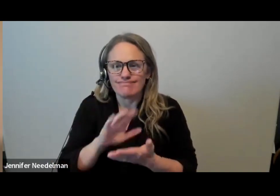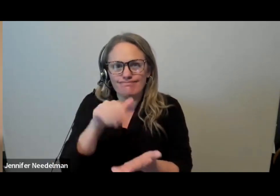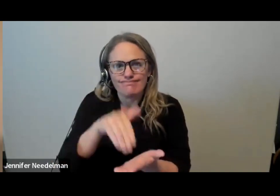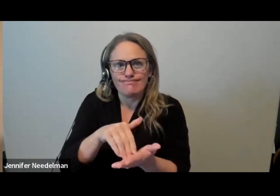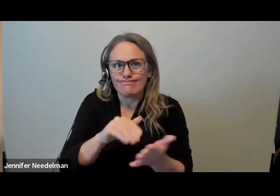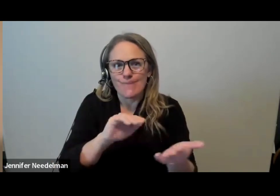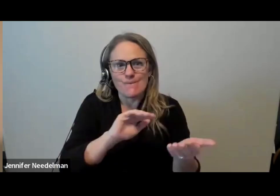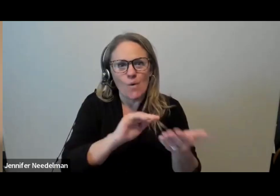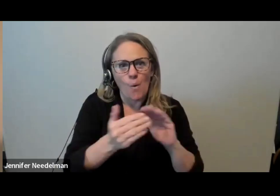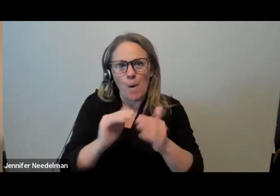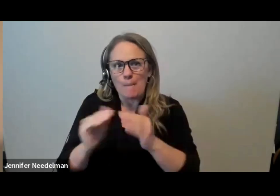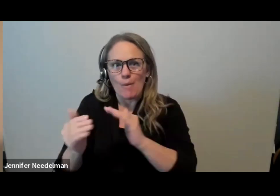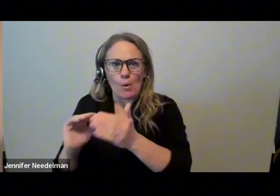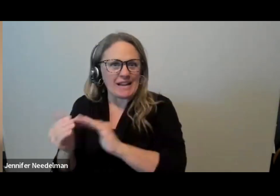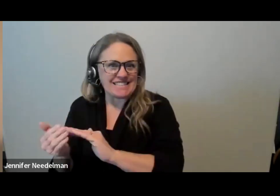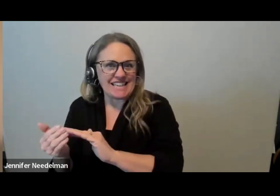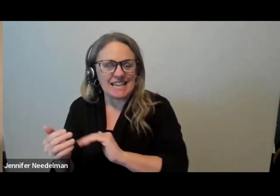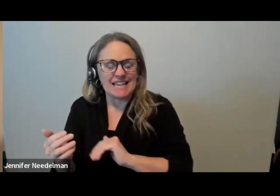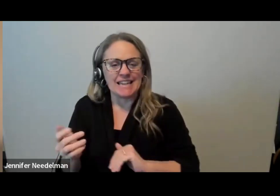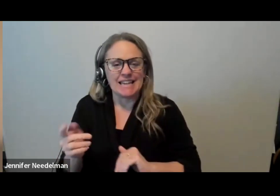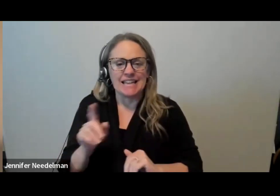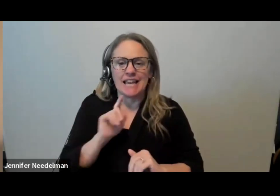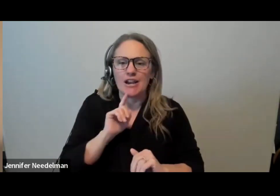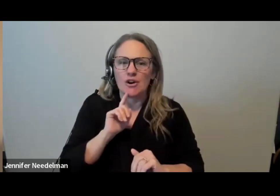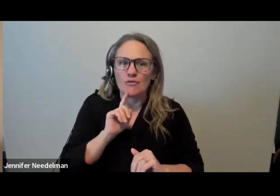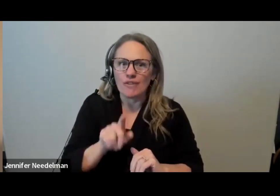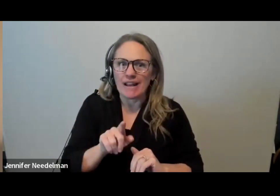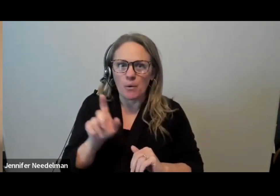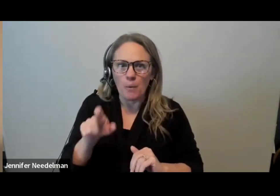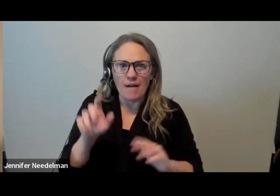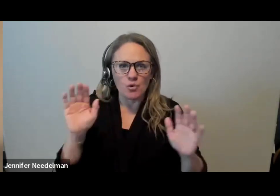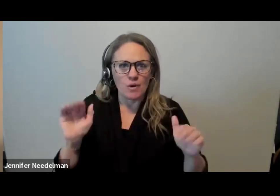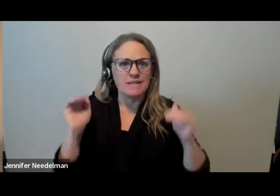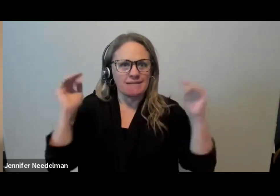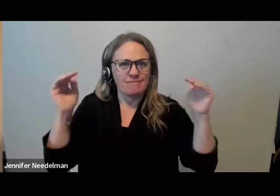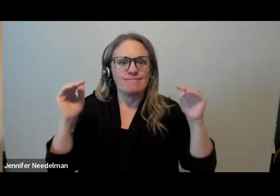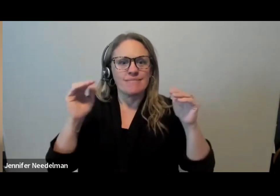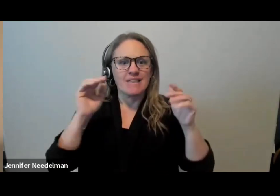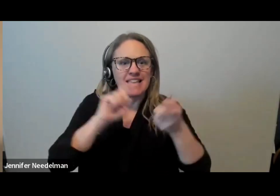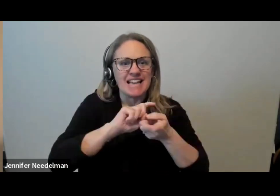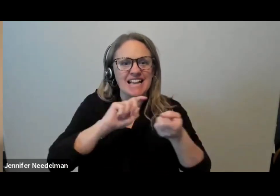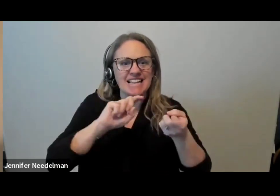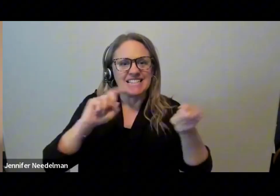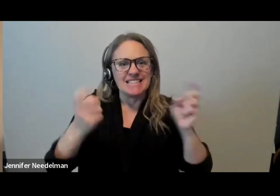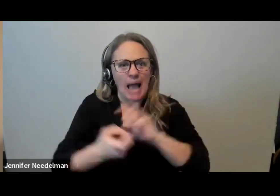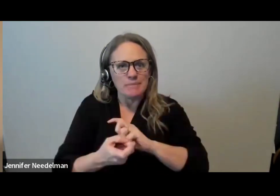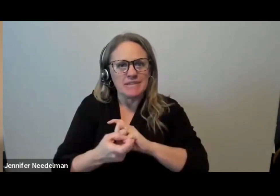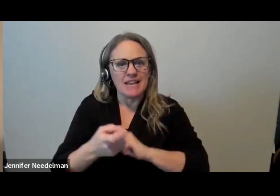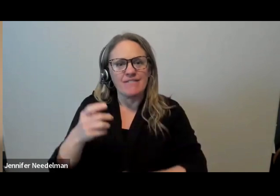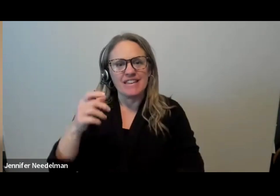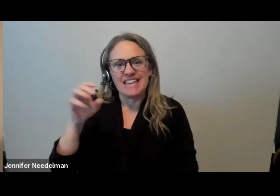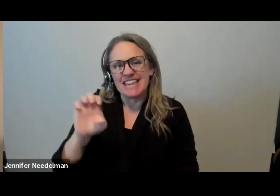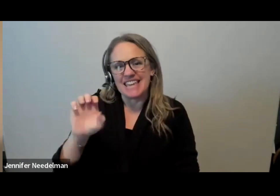and really elevating, you know, adaptive eSports to that level is, for many people,